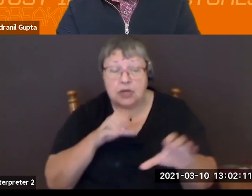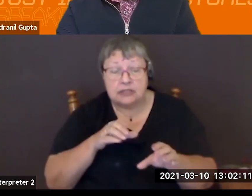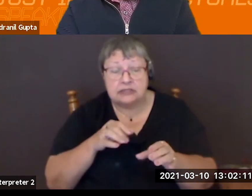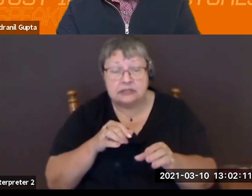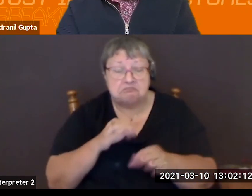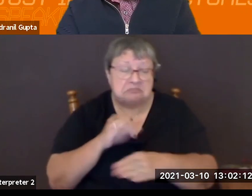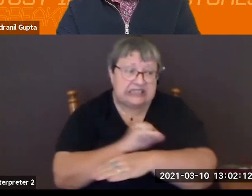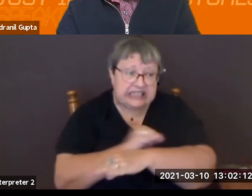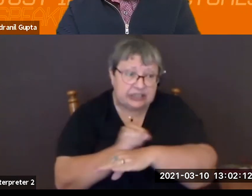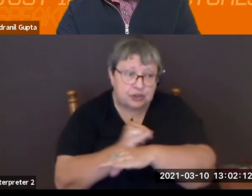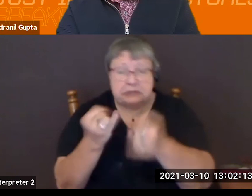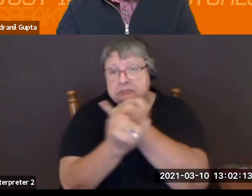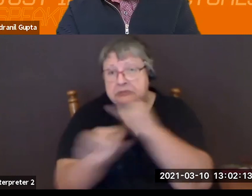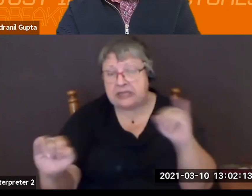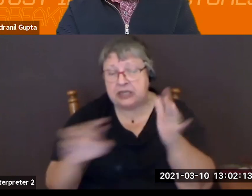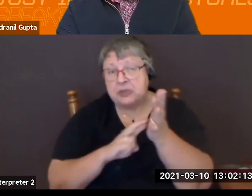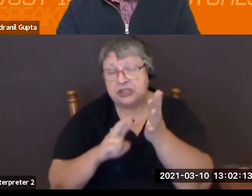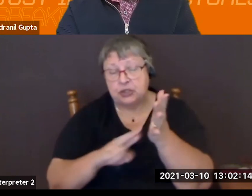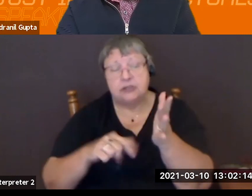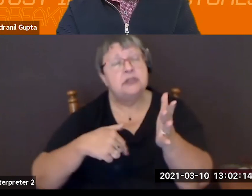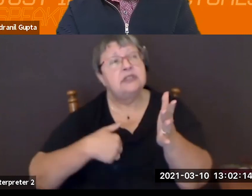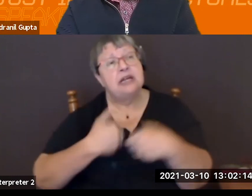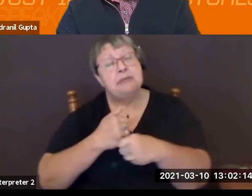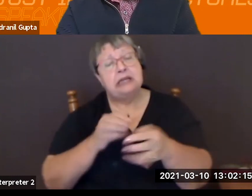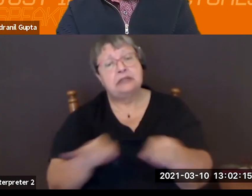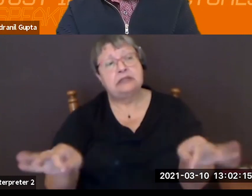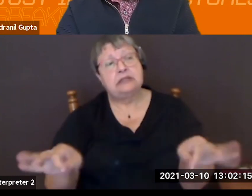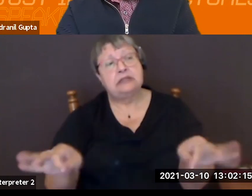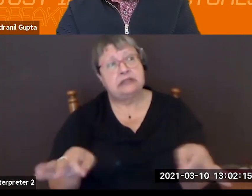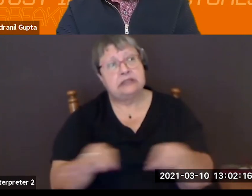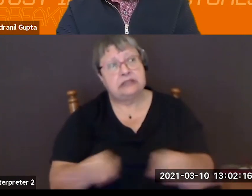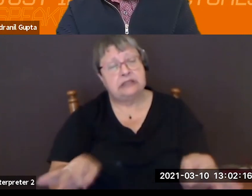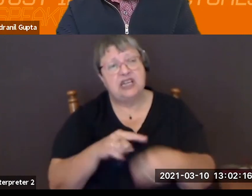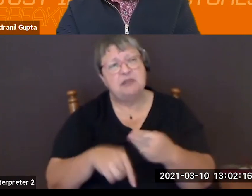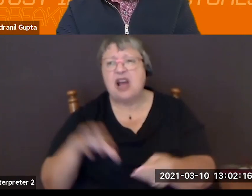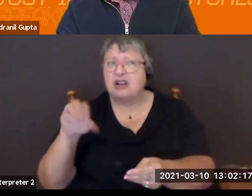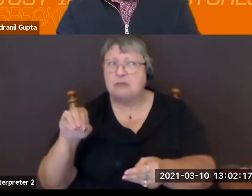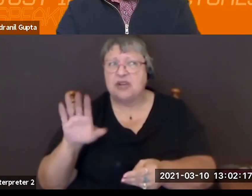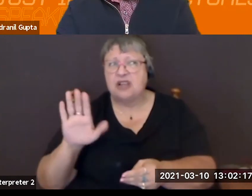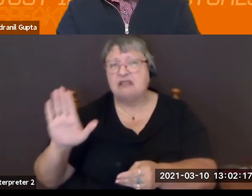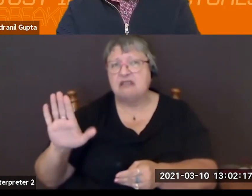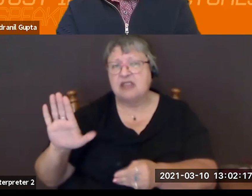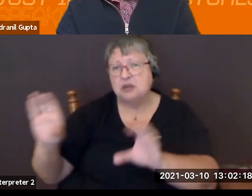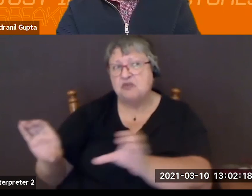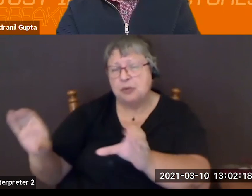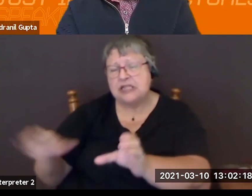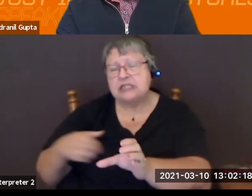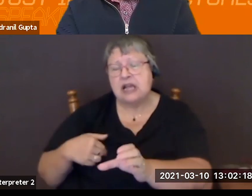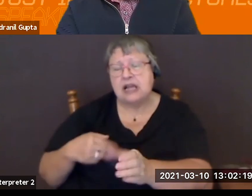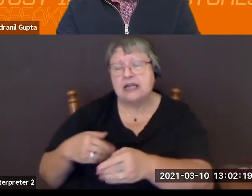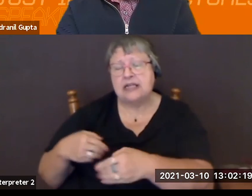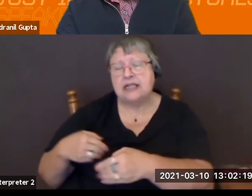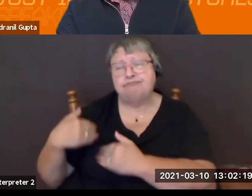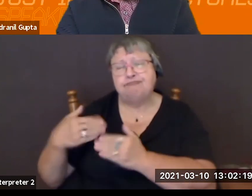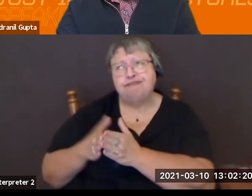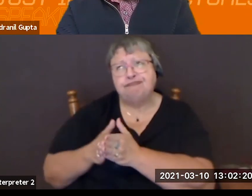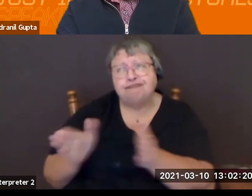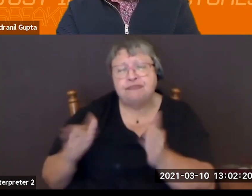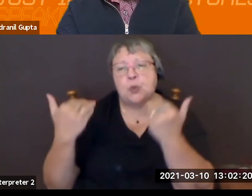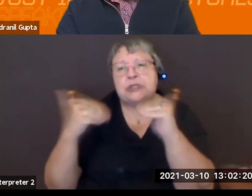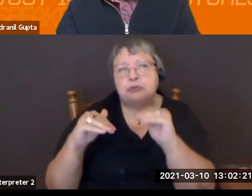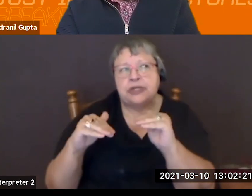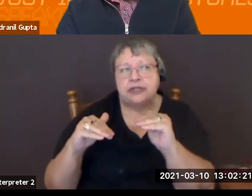When I make statements about a company's performance on something. I usually restrict myself to